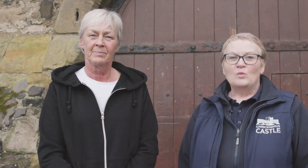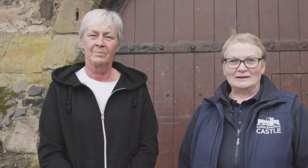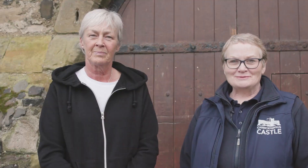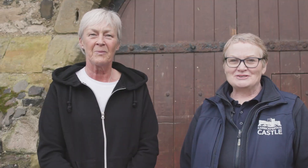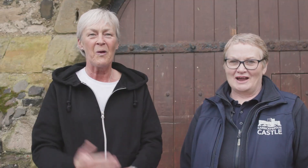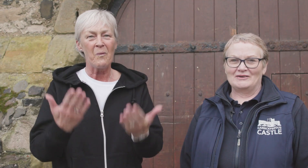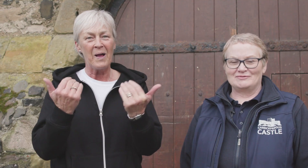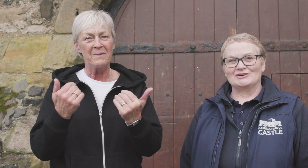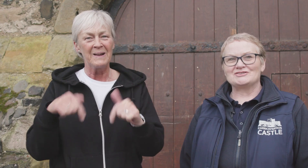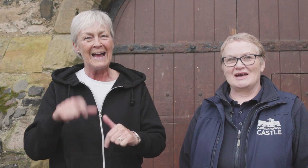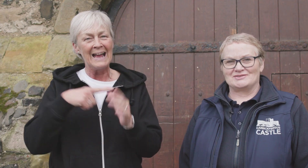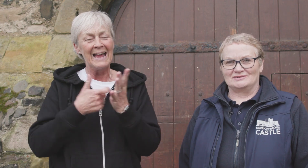Welcome to Carrickfergus Castle.